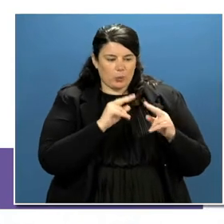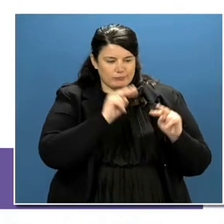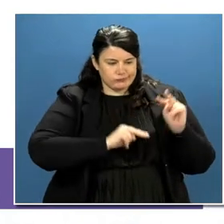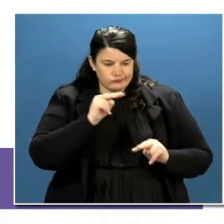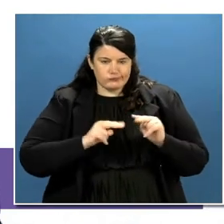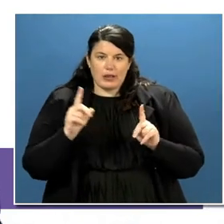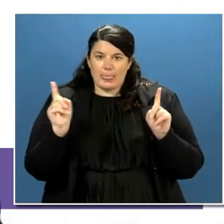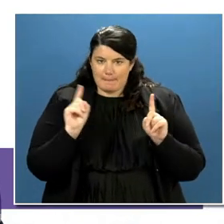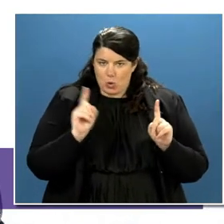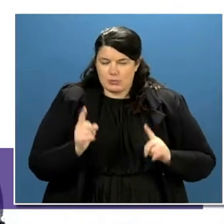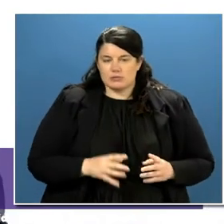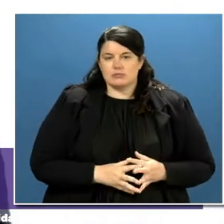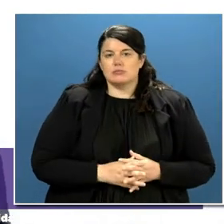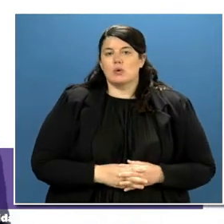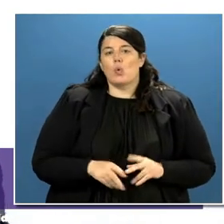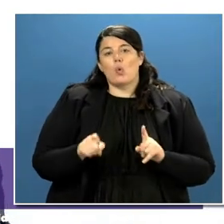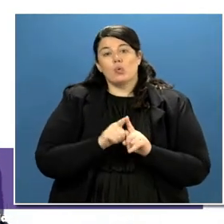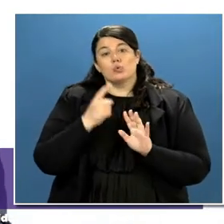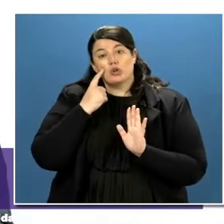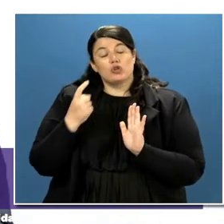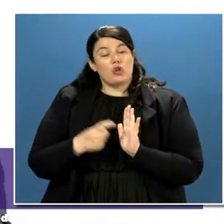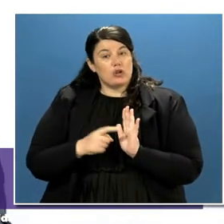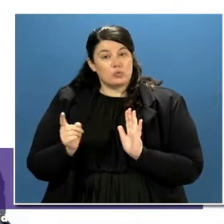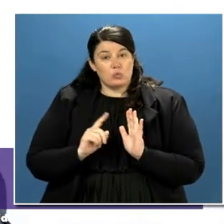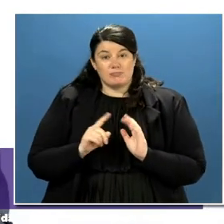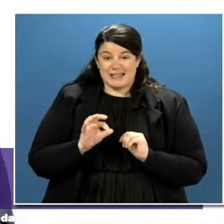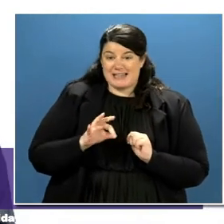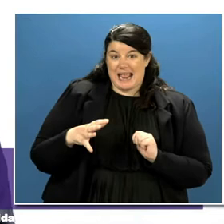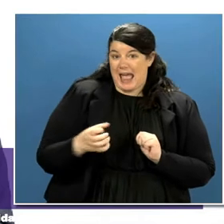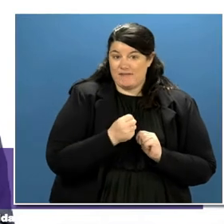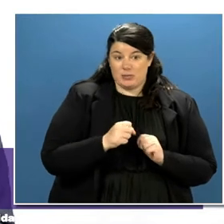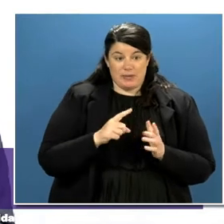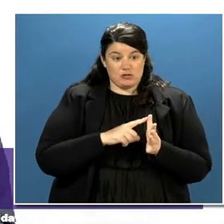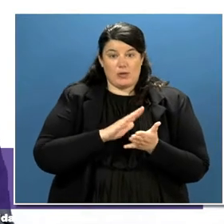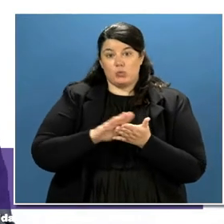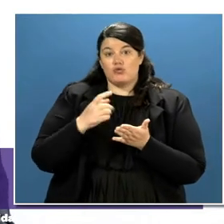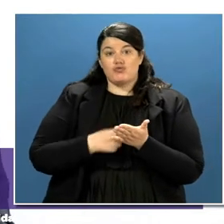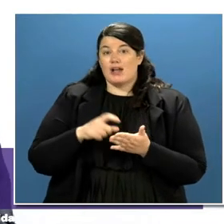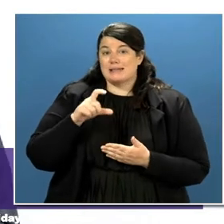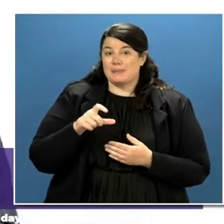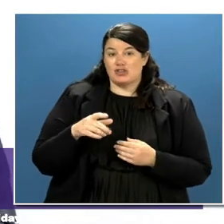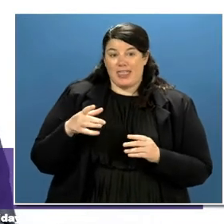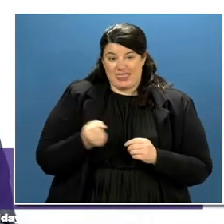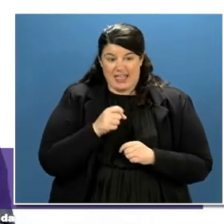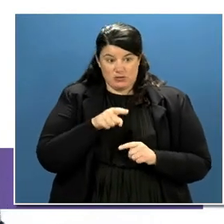It is important also to acknowledge that it doesn't necessarily have to be the Australian Human Rights Commission that occupies that role.